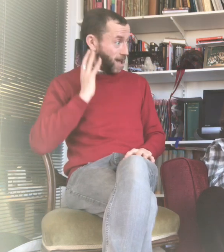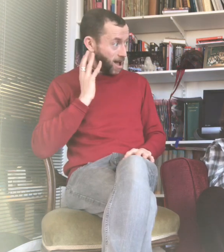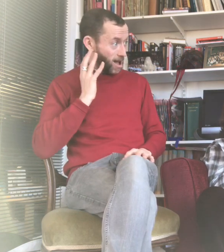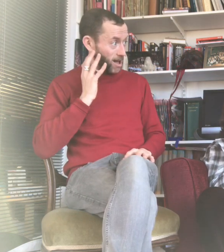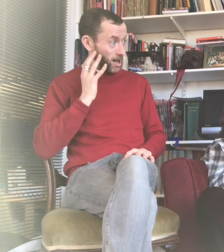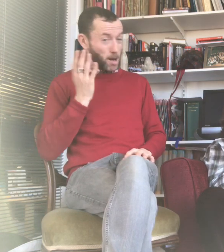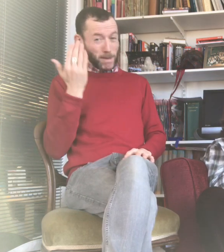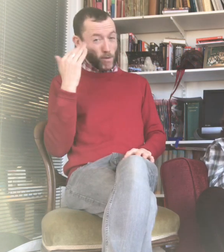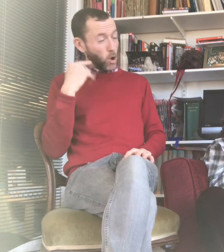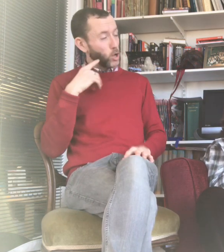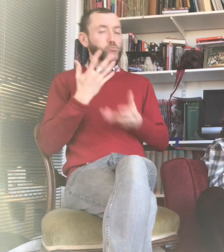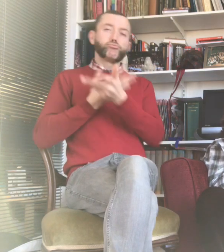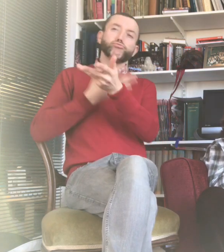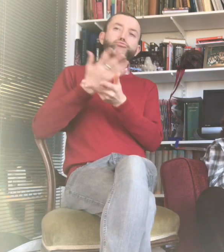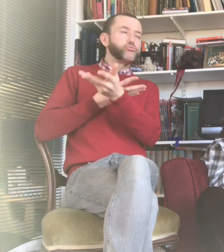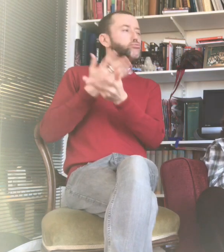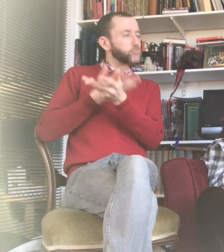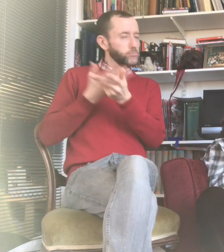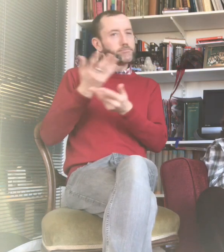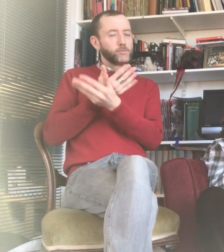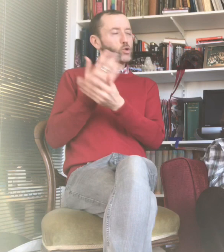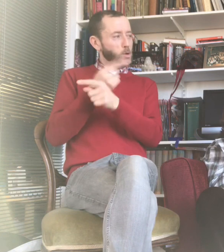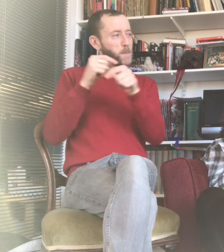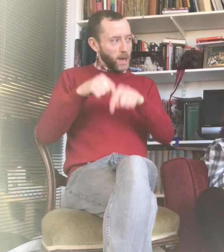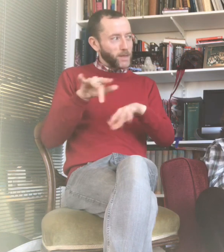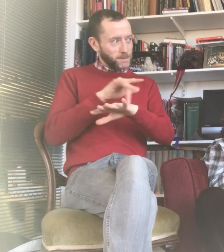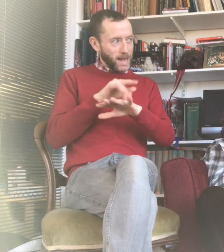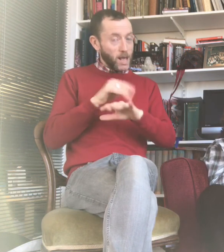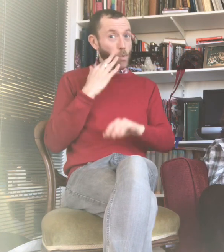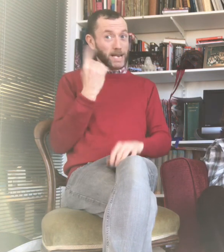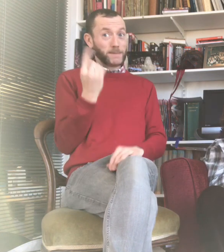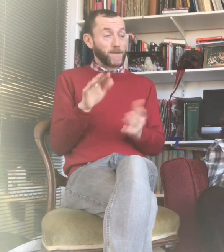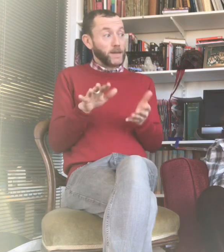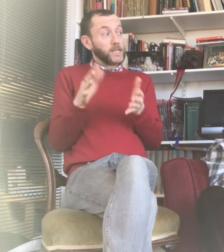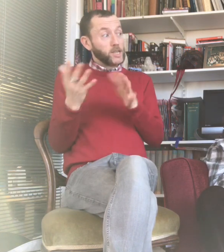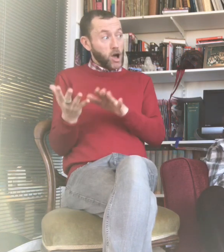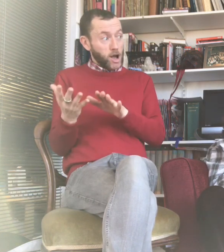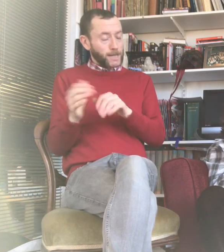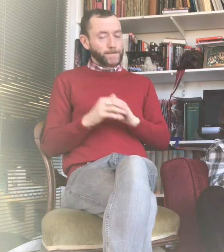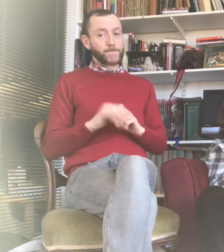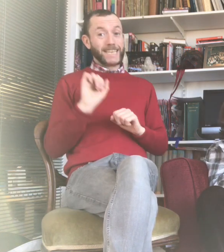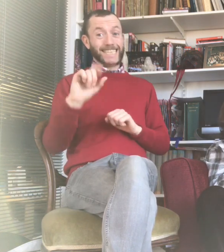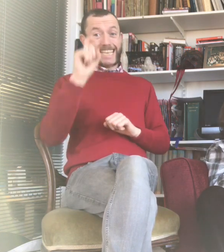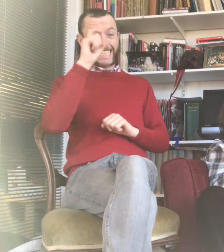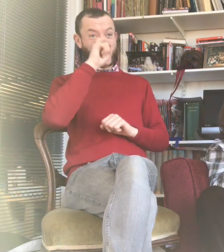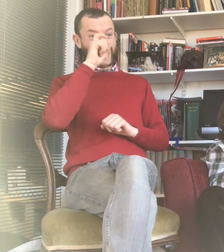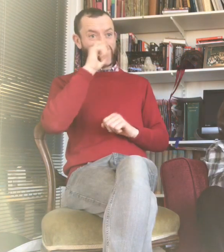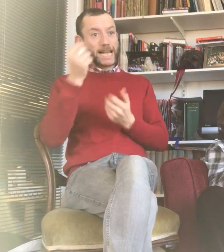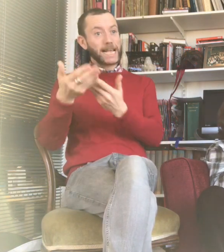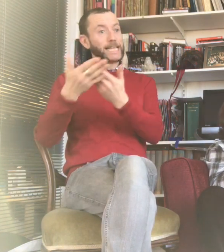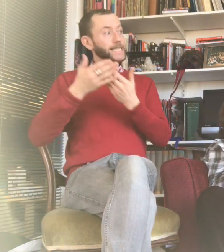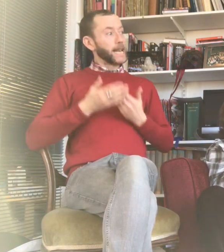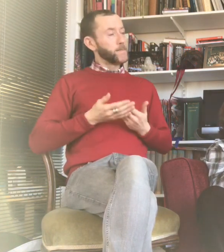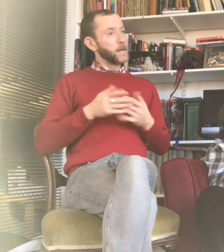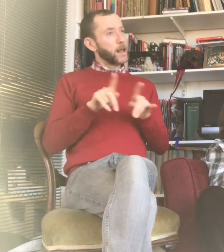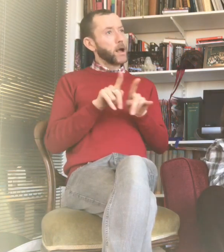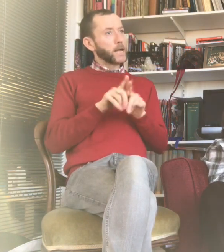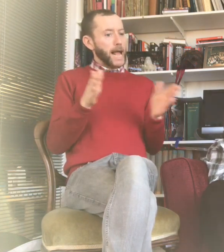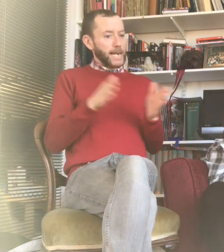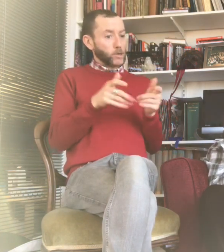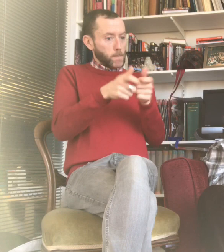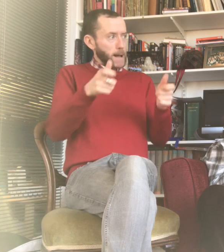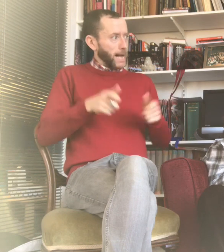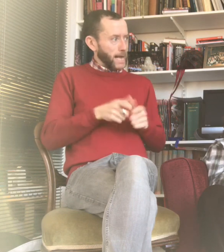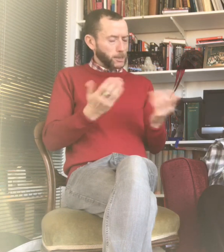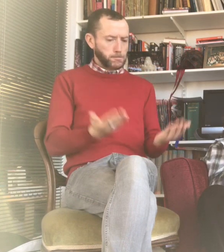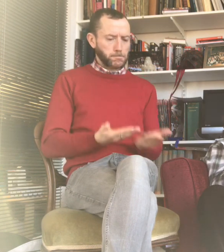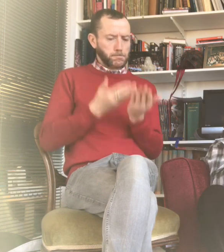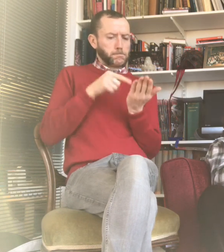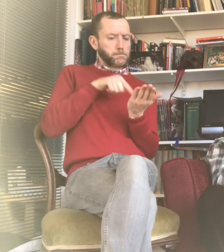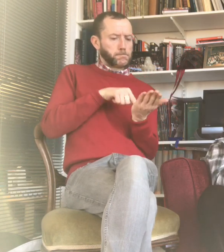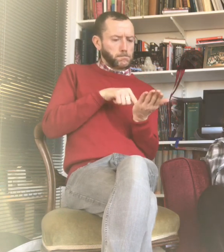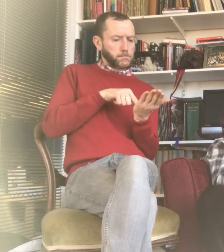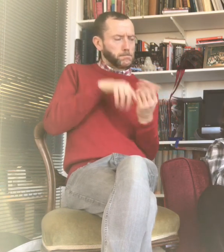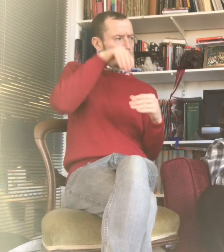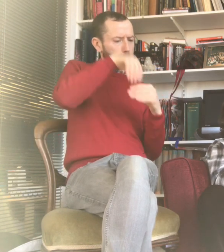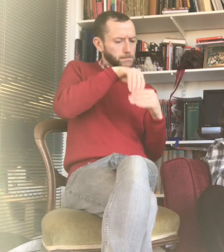When he died, his sister sent me a little package. There were four copies of